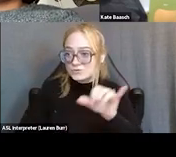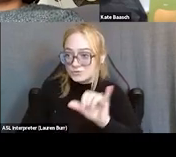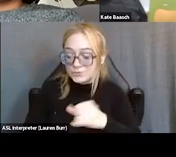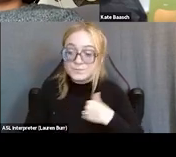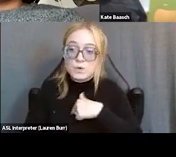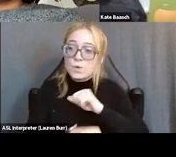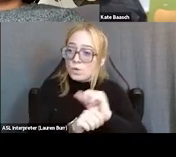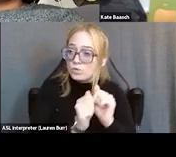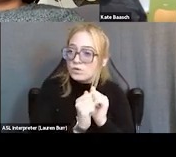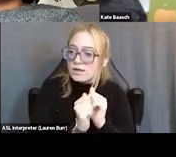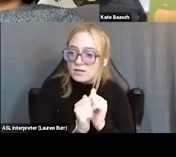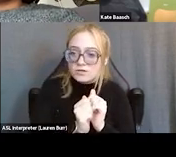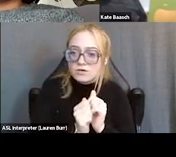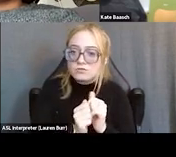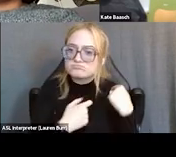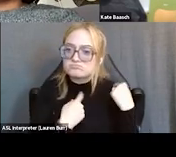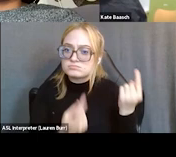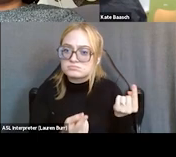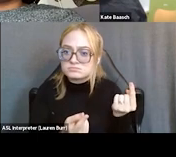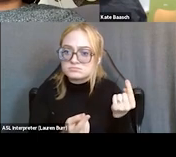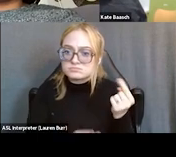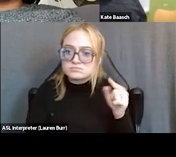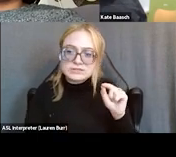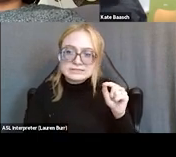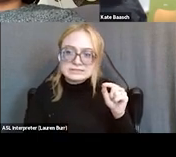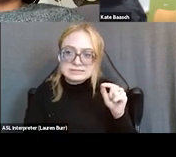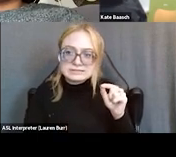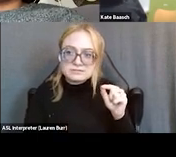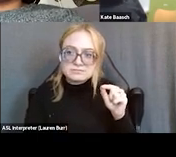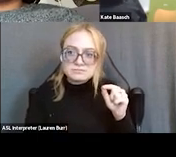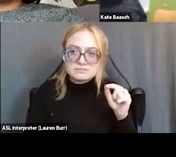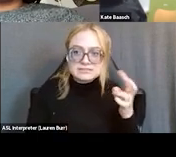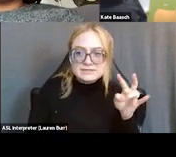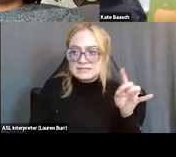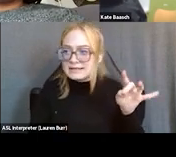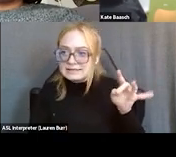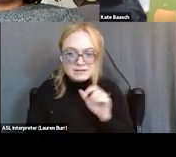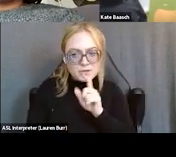I would say probably since 2016 or 2016, I actually dunno anymore how long we've worked together,